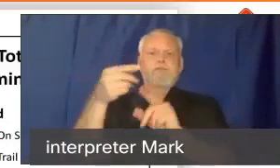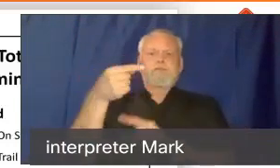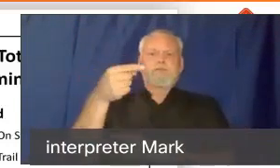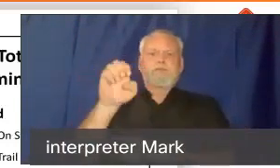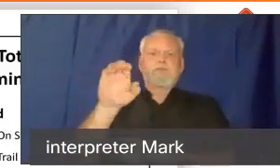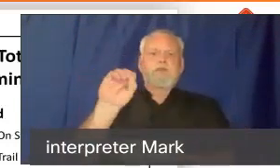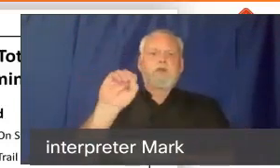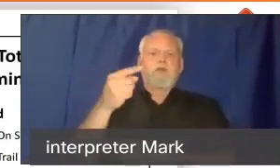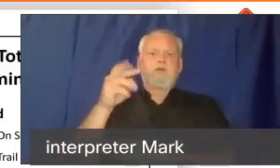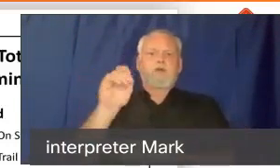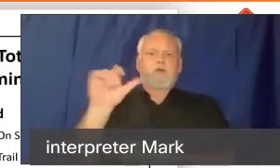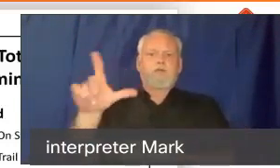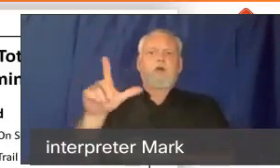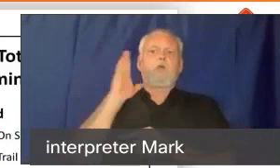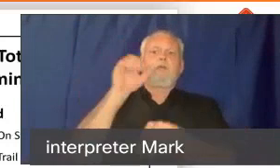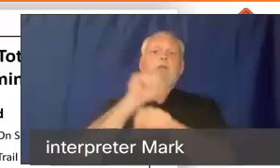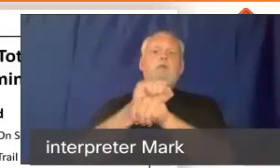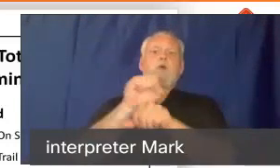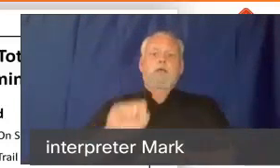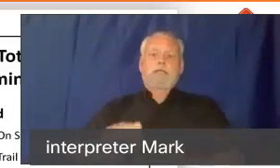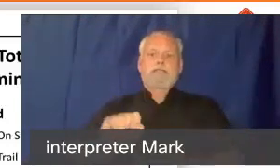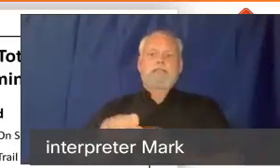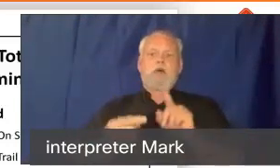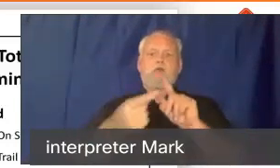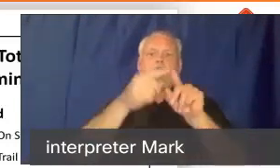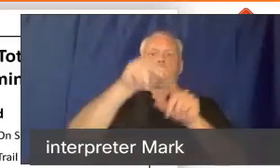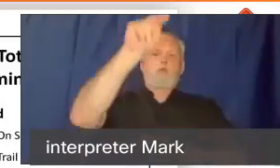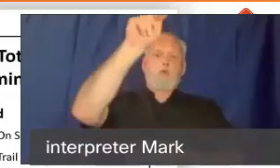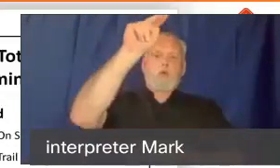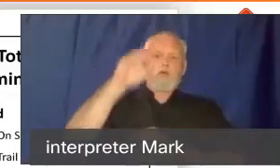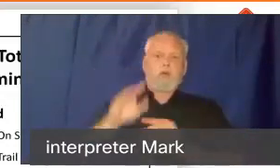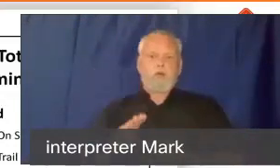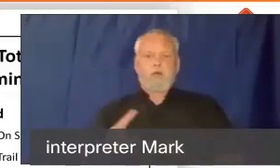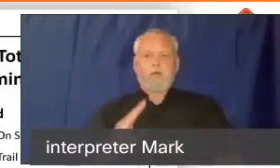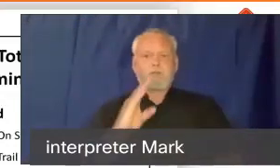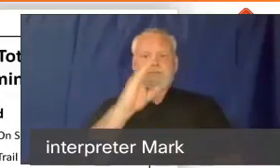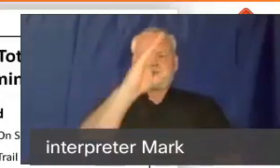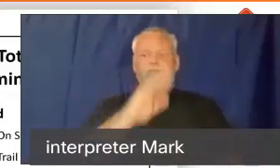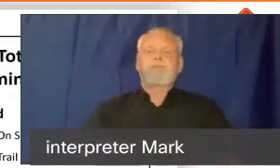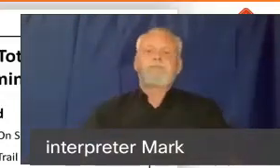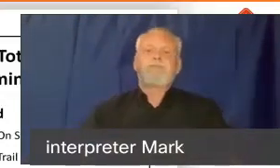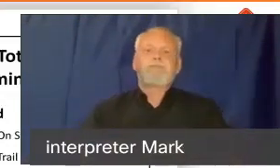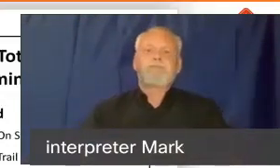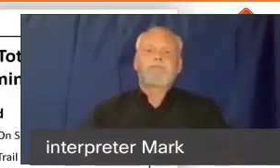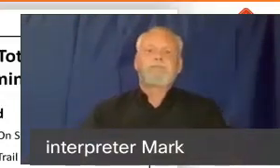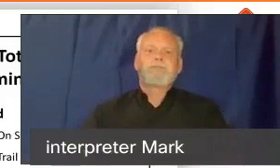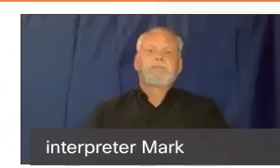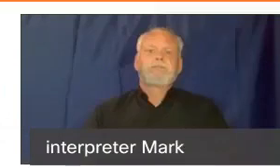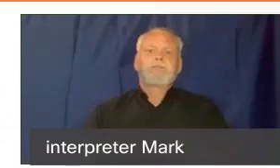Working our way from South North. Okay.